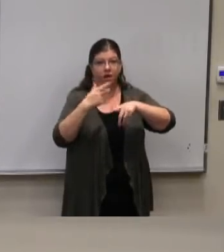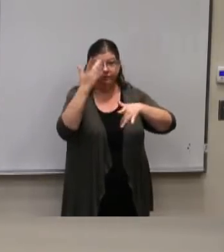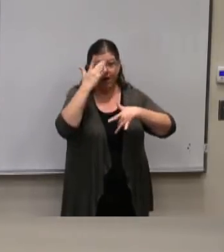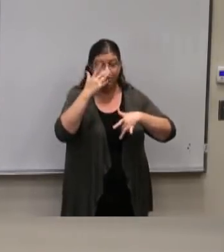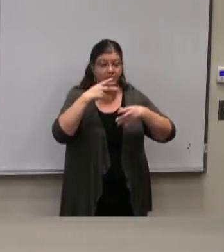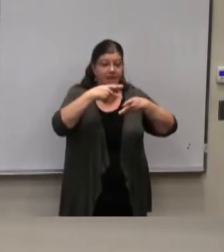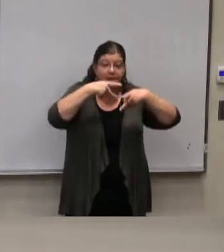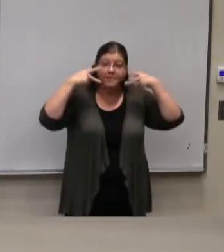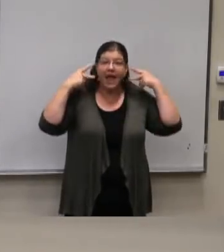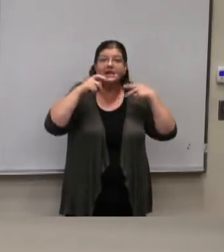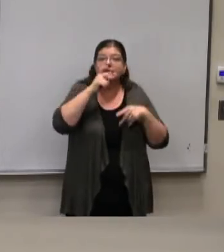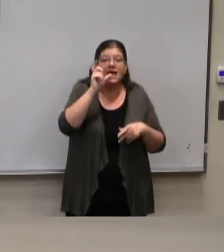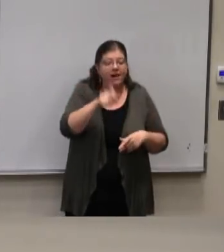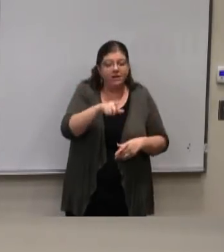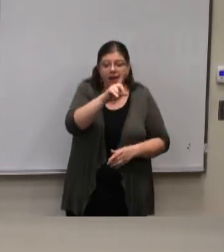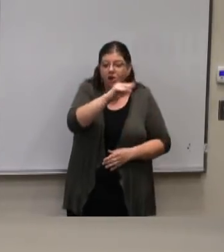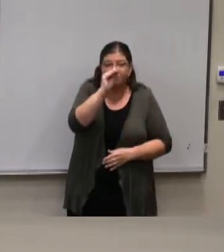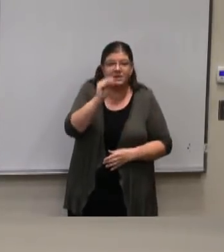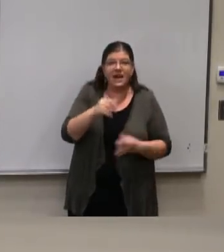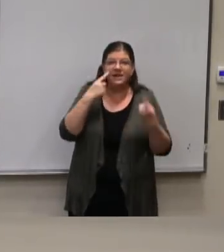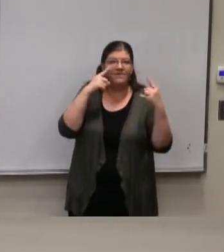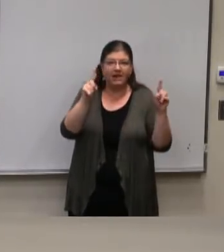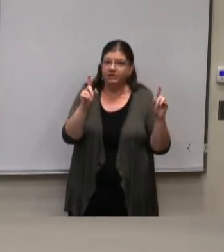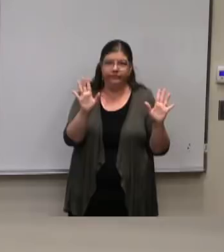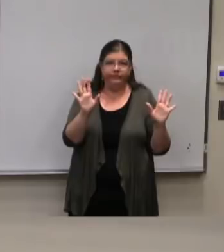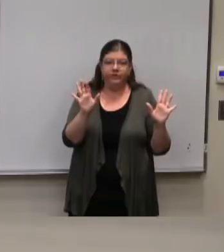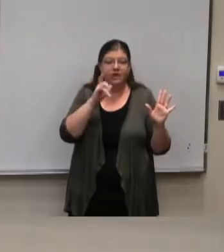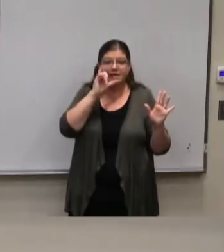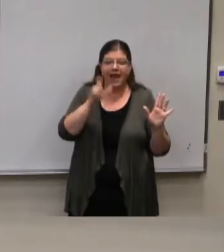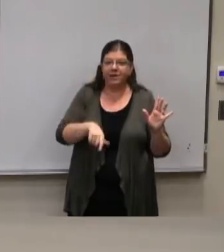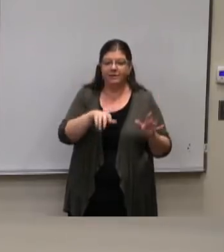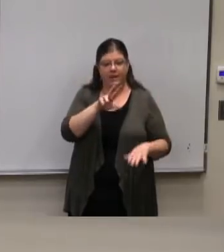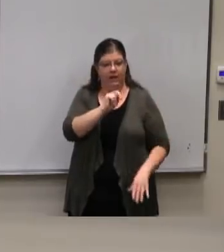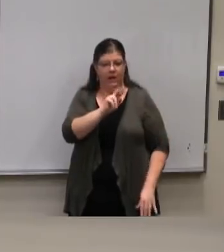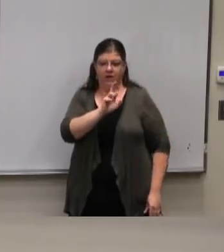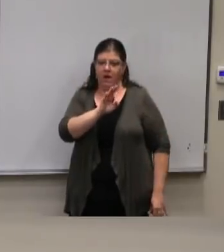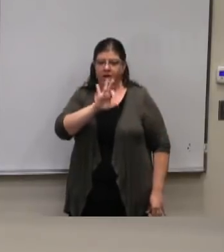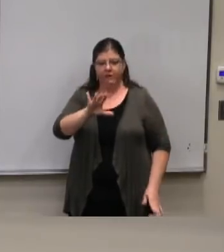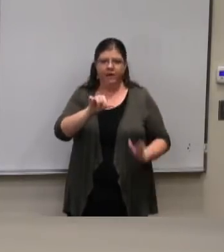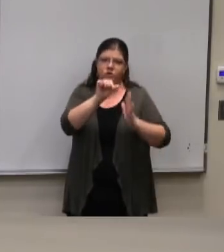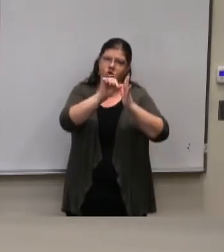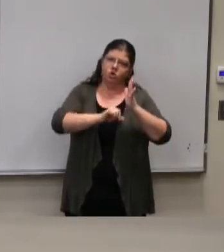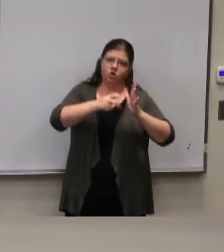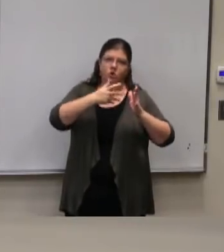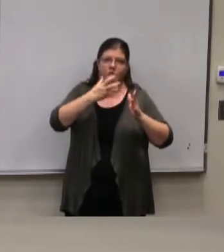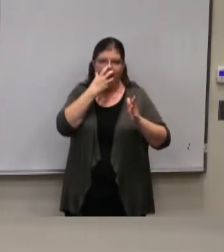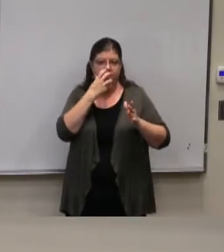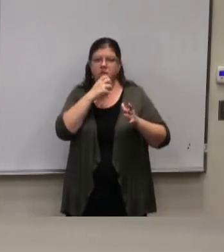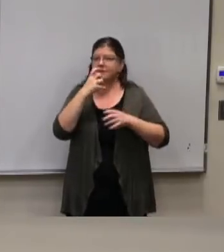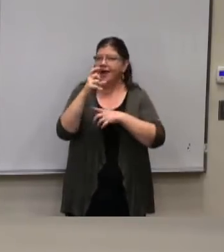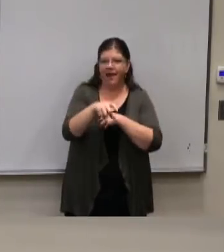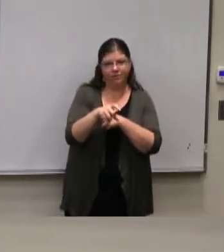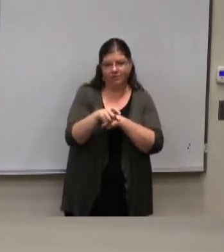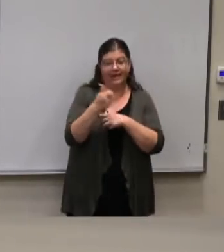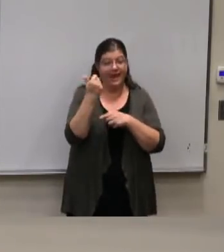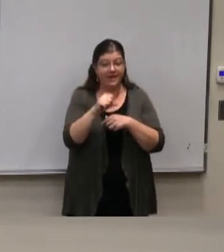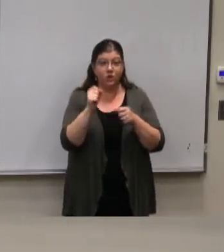to be 100 percent effective. It doesn't have to be the N95 surgical masks. Anything you can do to stop the transmission